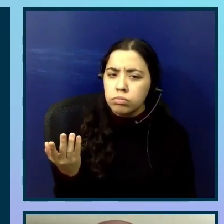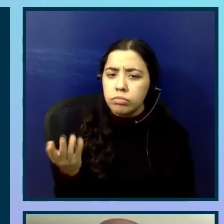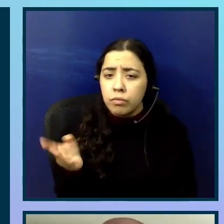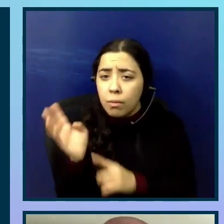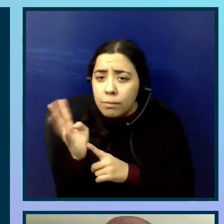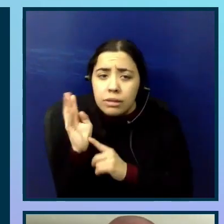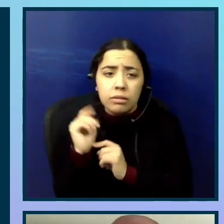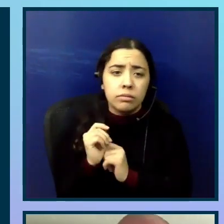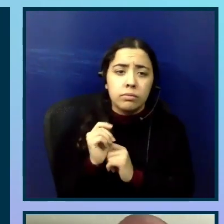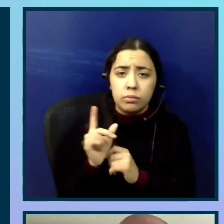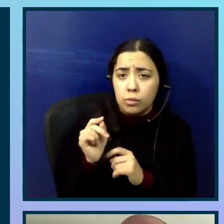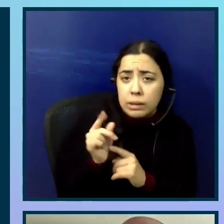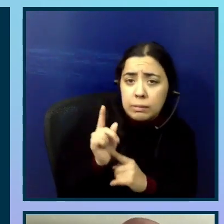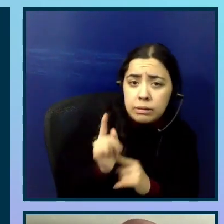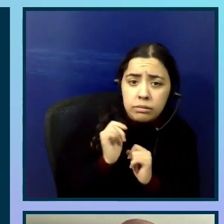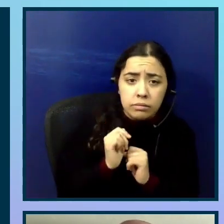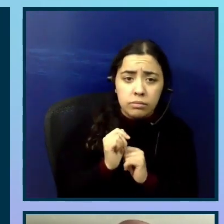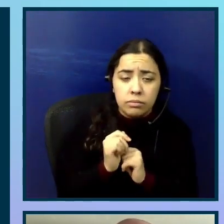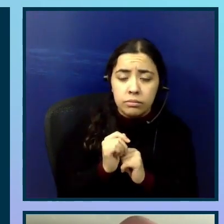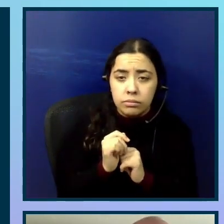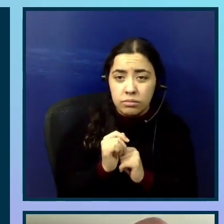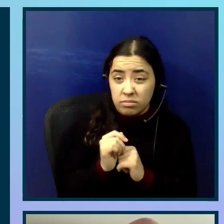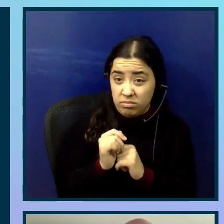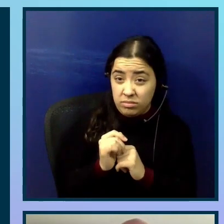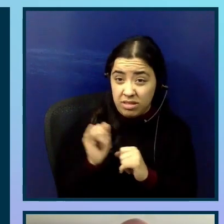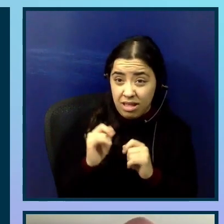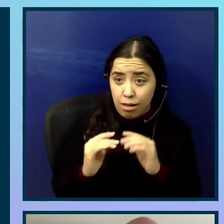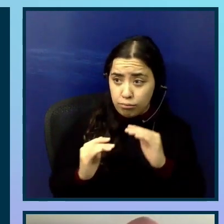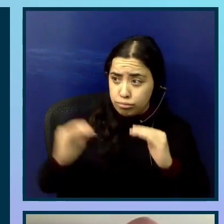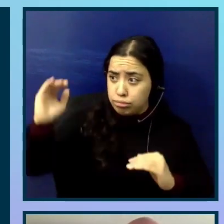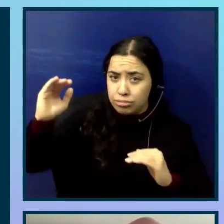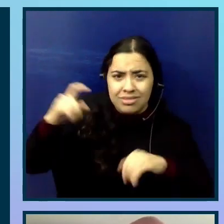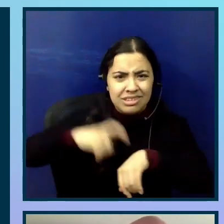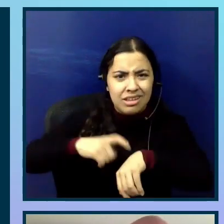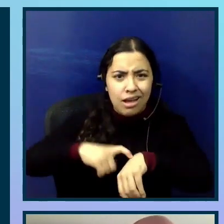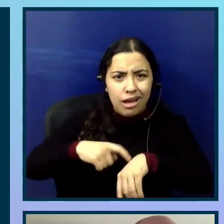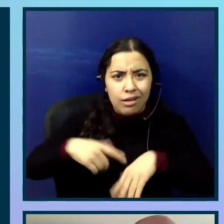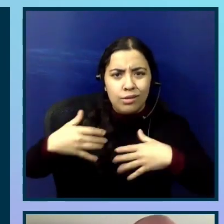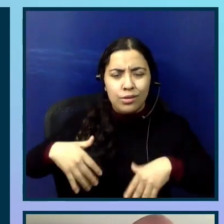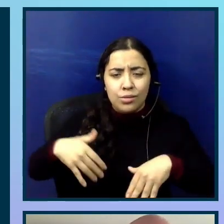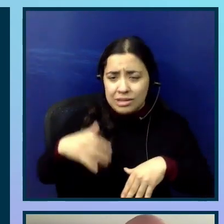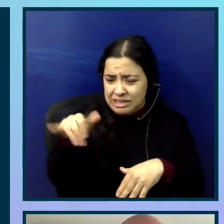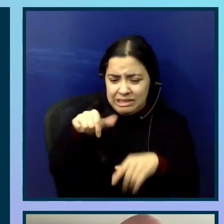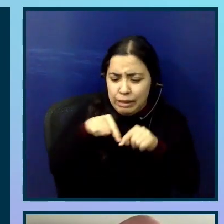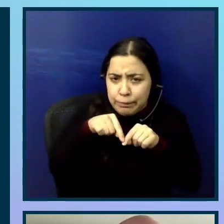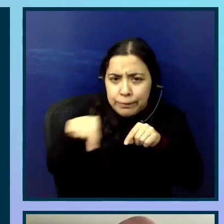to book the same taxi to do the same journey. And the difference in times could do with all different things.